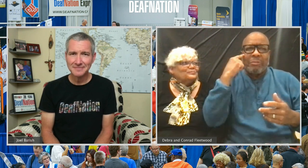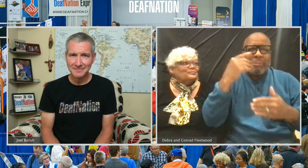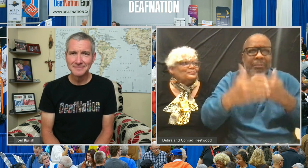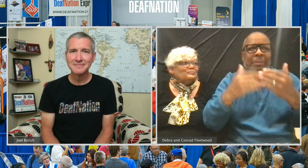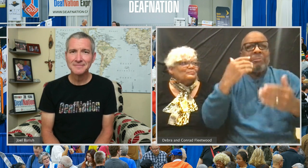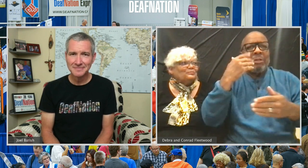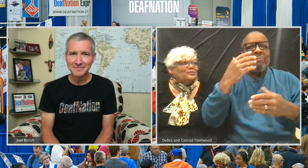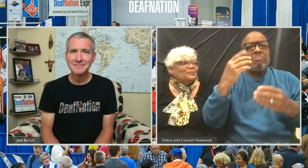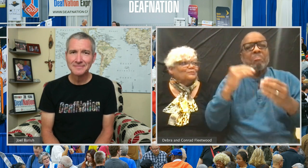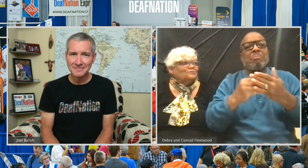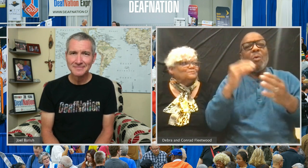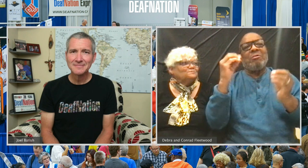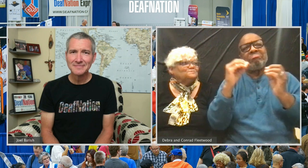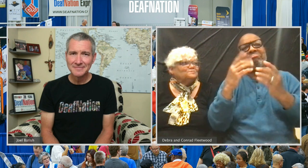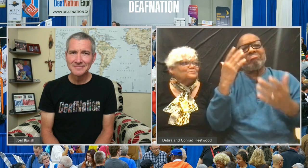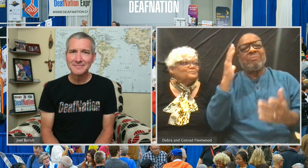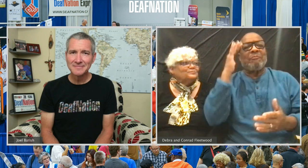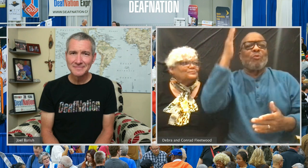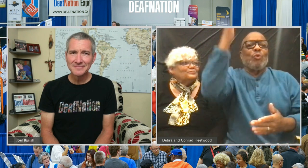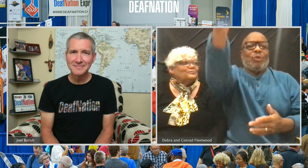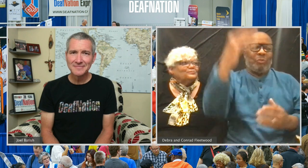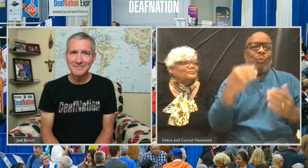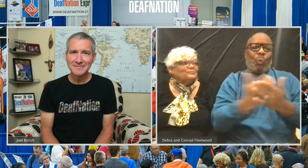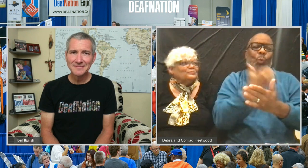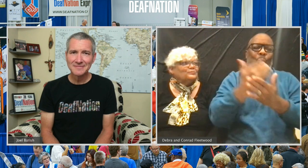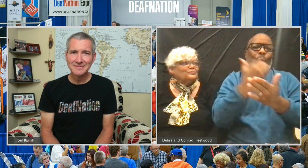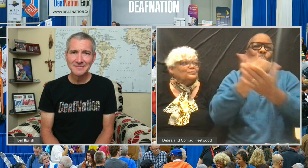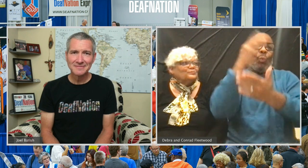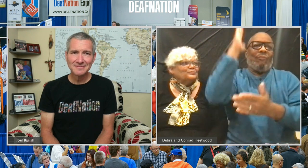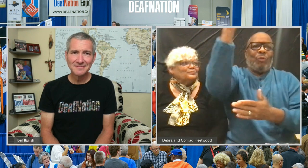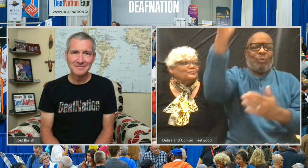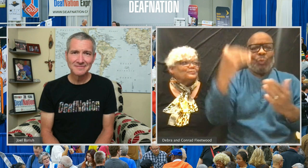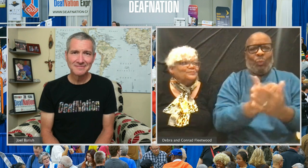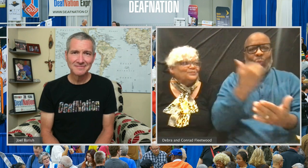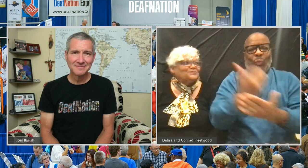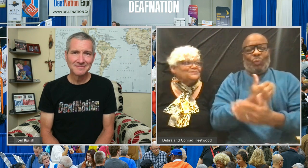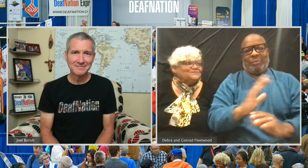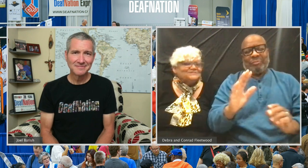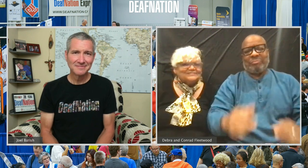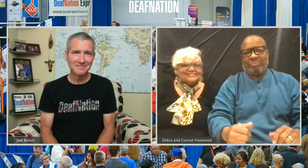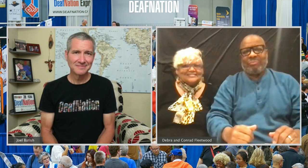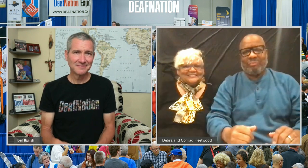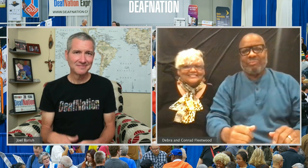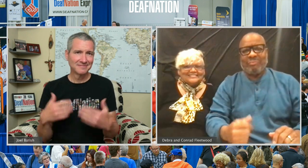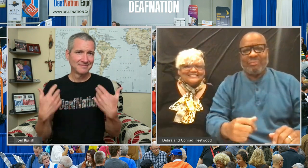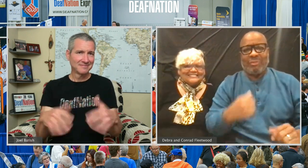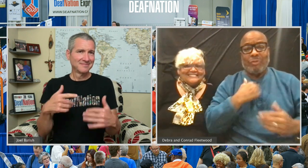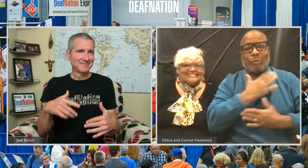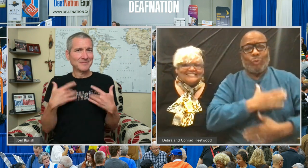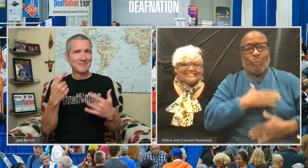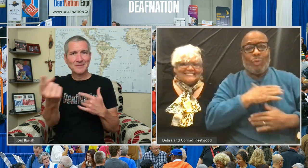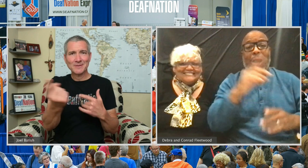I think there will be more in the future, new ones. I’m thrilled you—